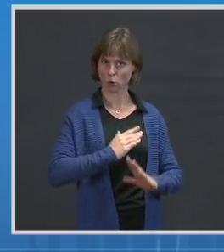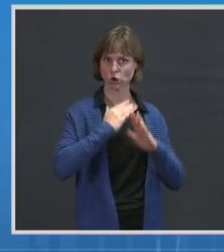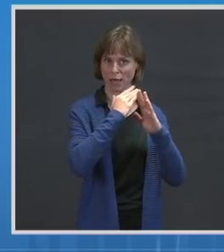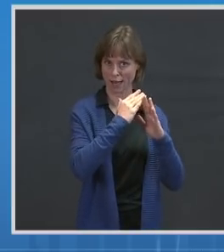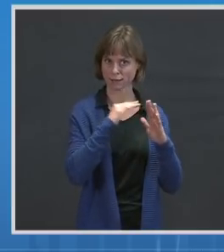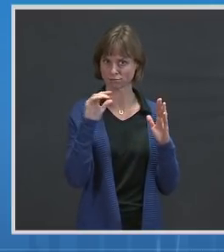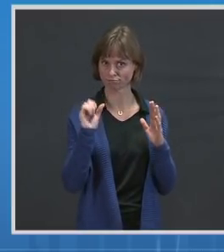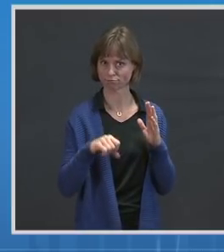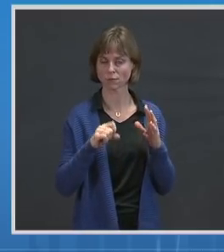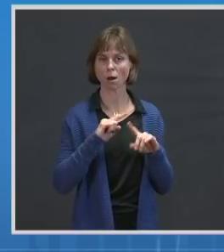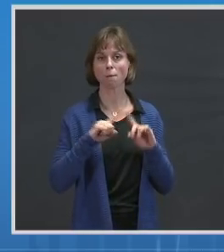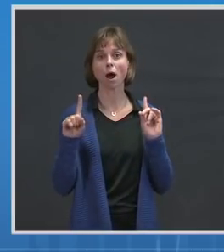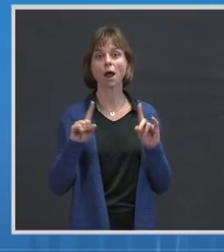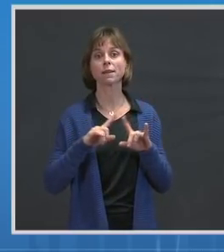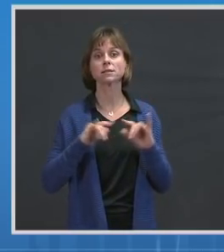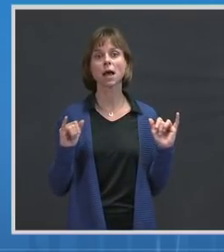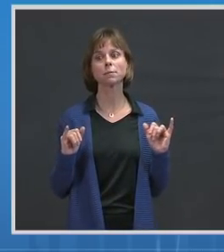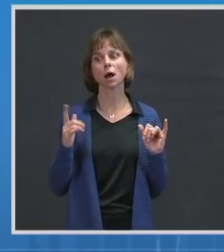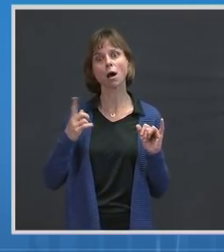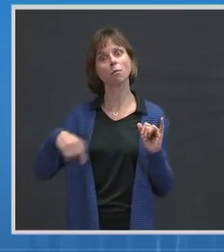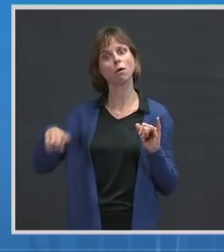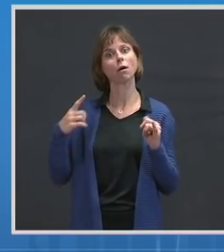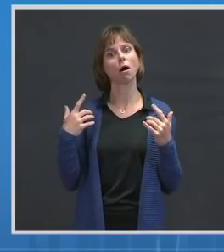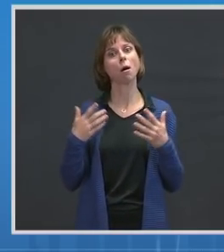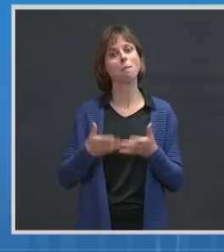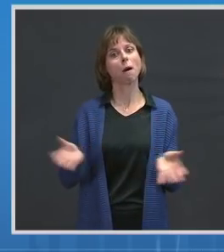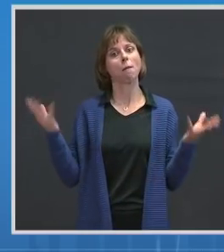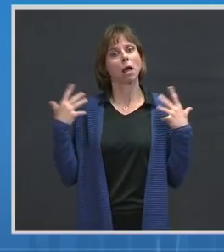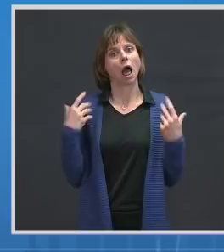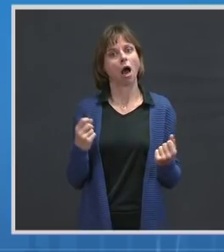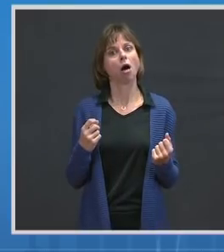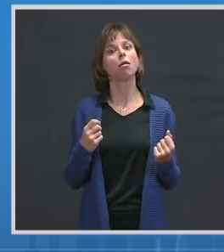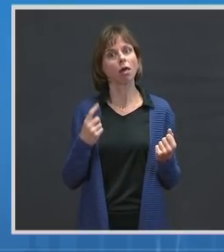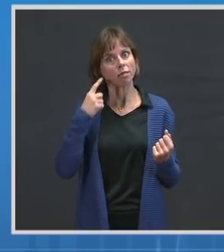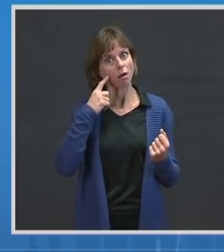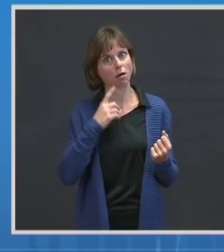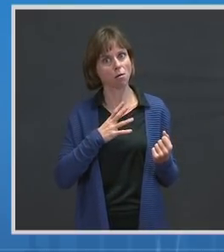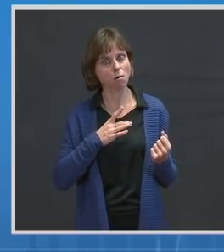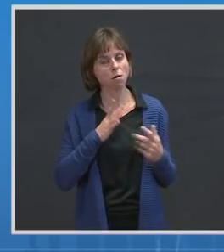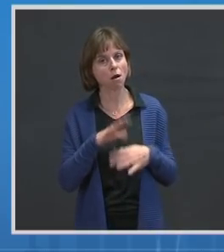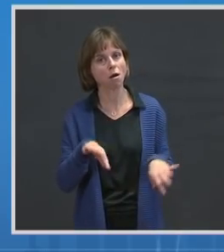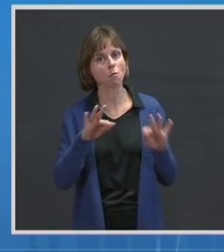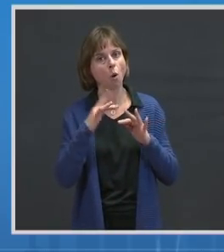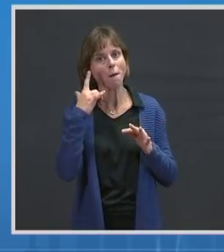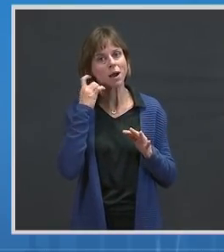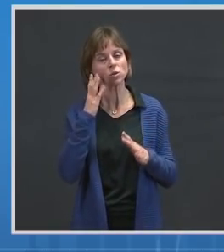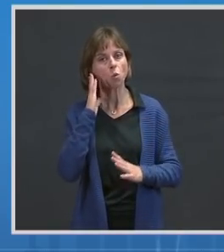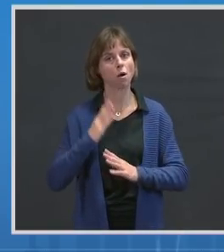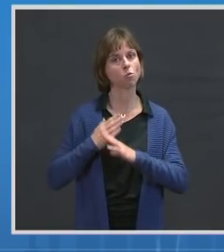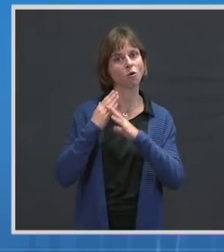from a public health standpoint for interfering and diminishing the dynamics of the outbreak.